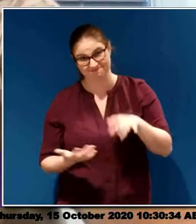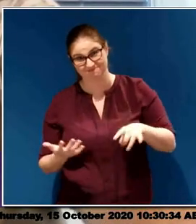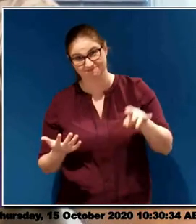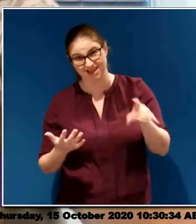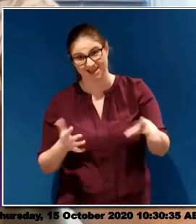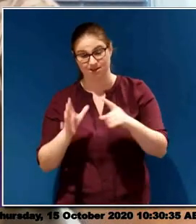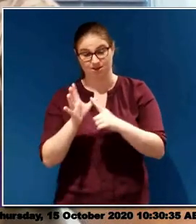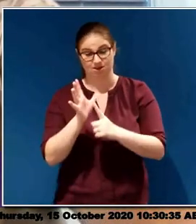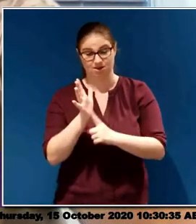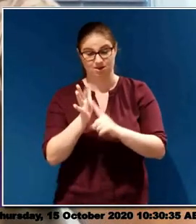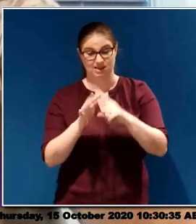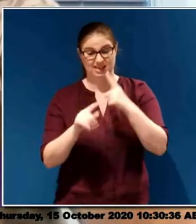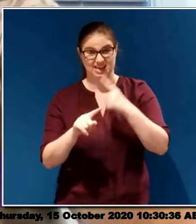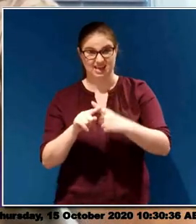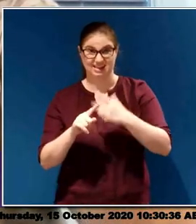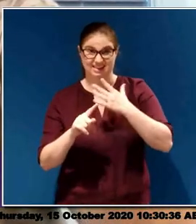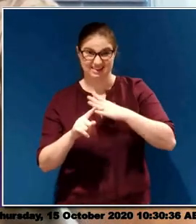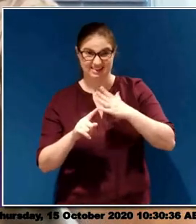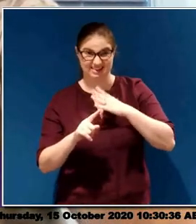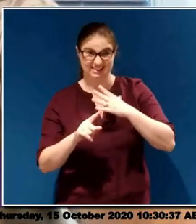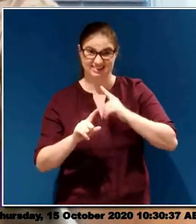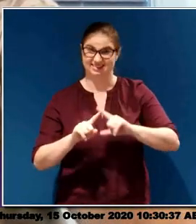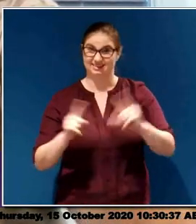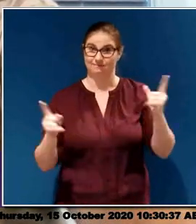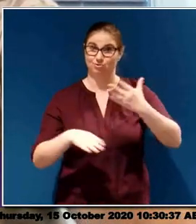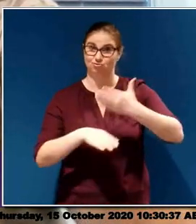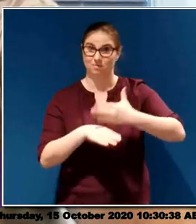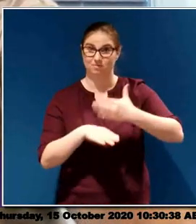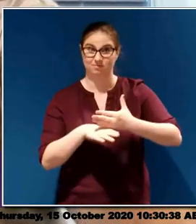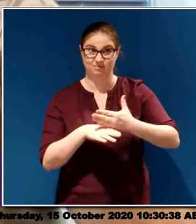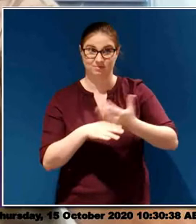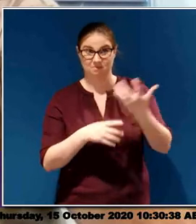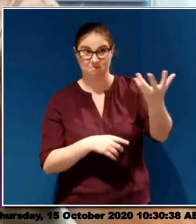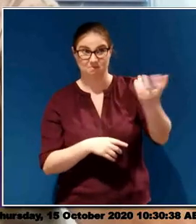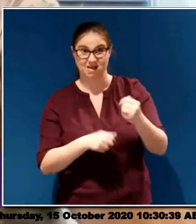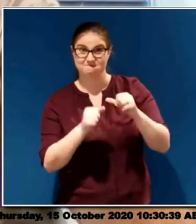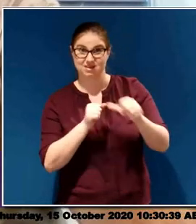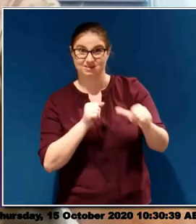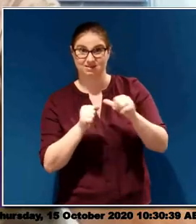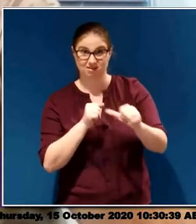simply keep Jack in therapy and in treatment and so forth.